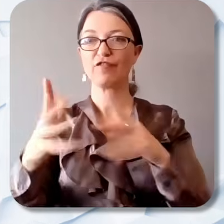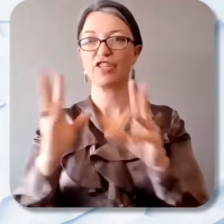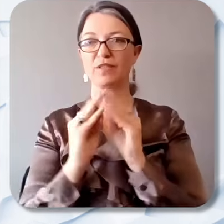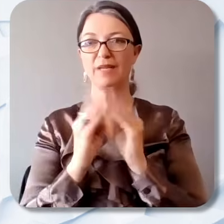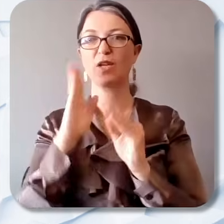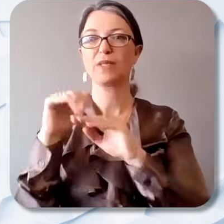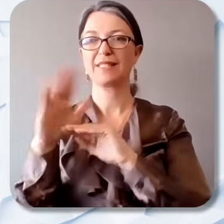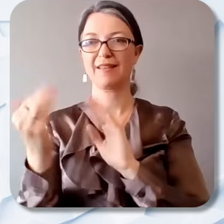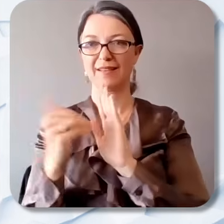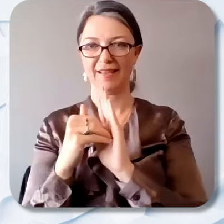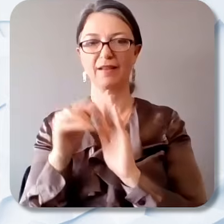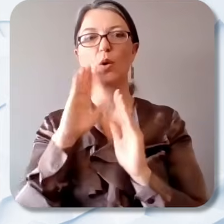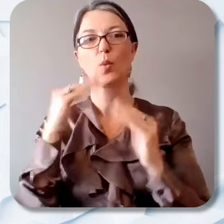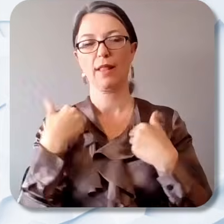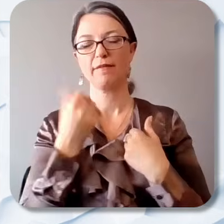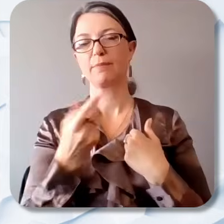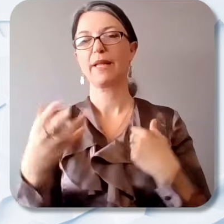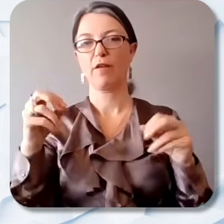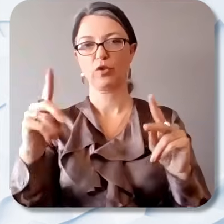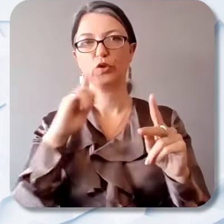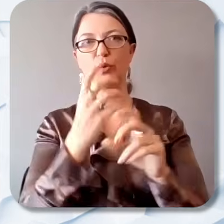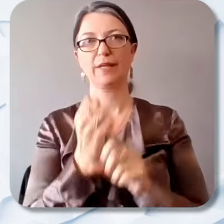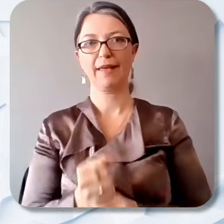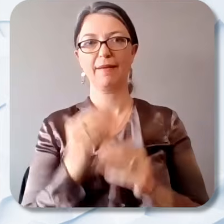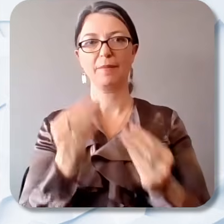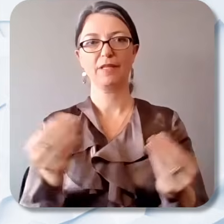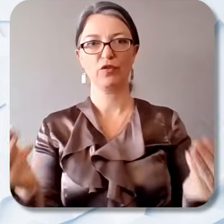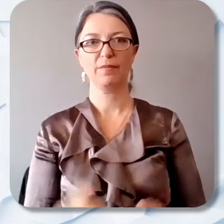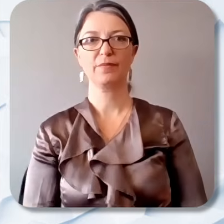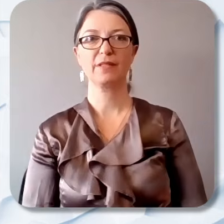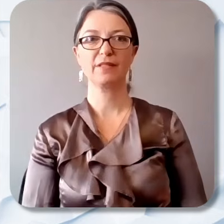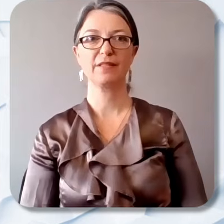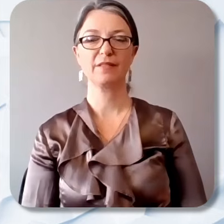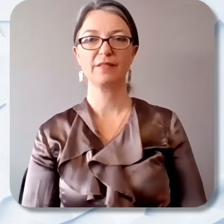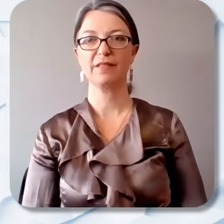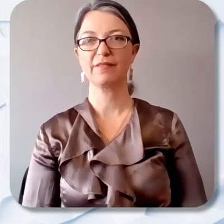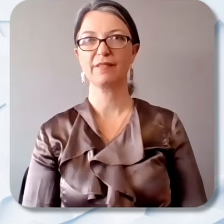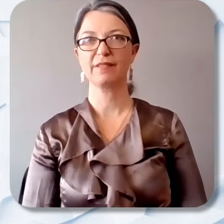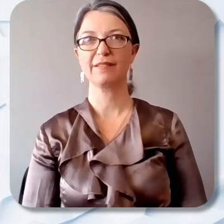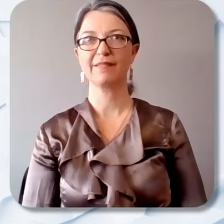So you have lots of opportunities to get that.